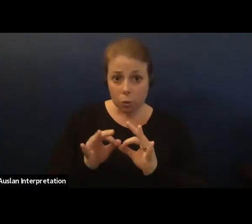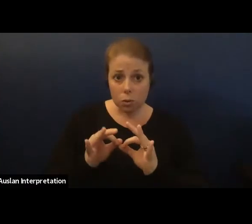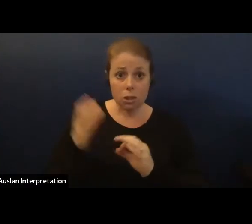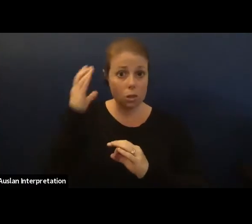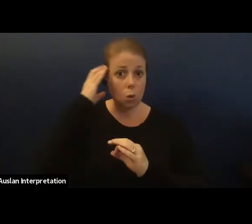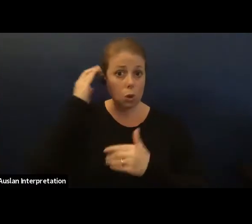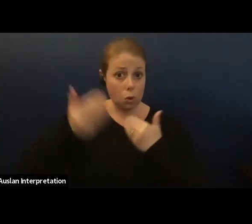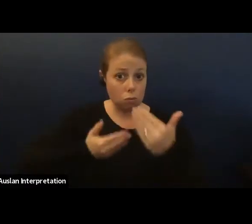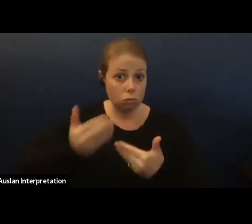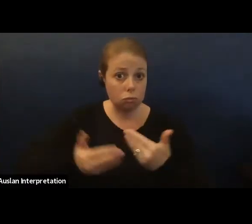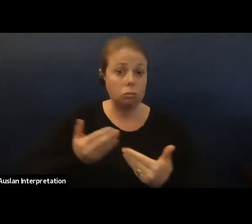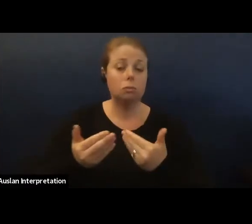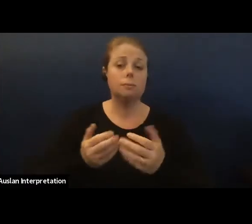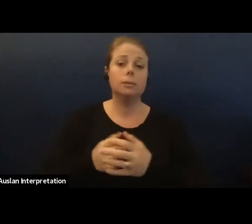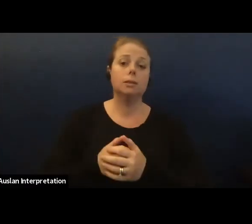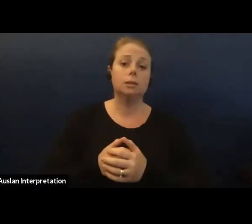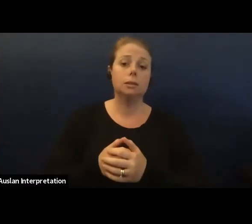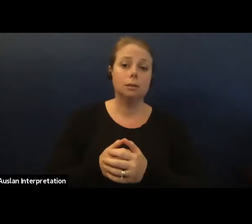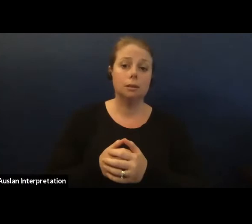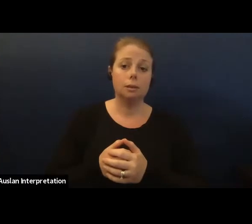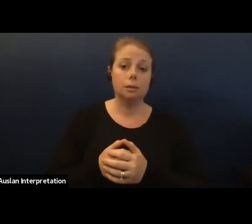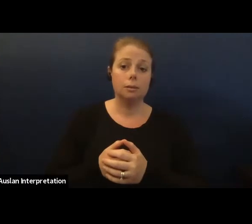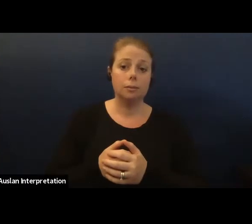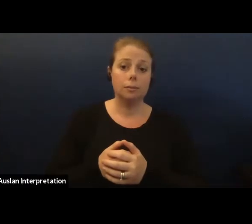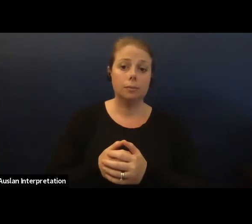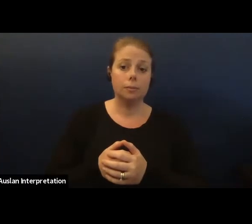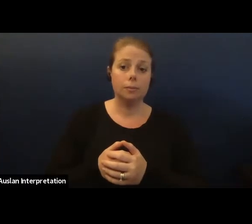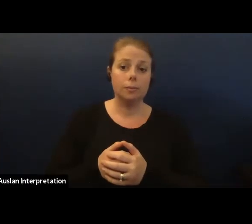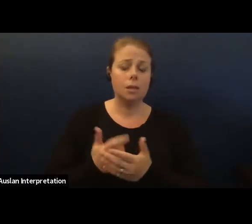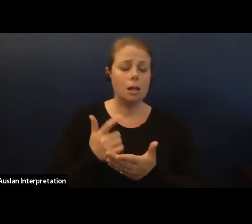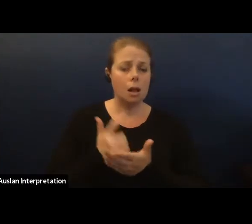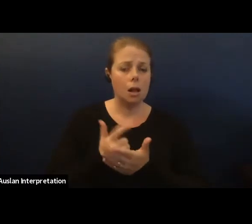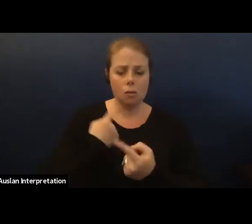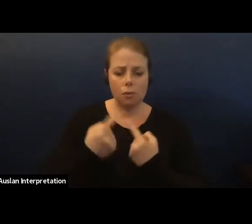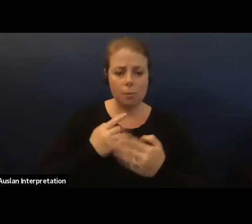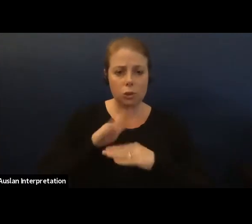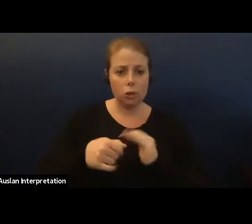more information about the peer role and the ways that we can support you on our website,